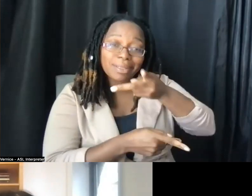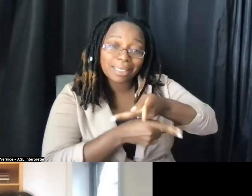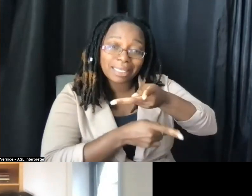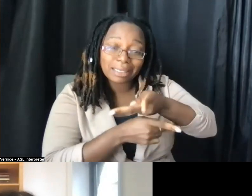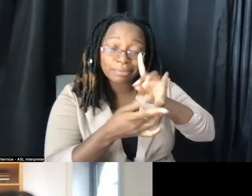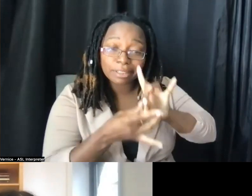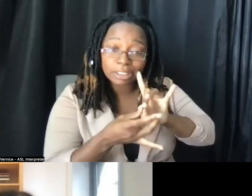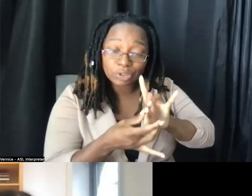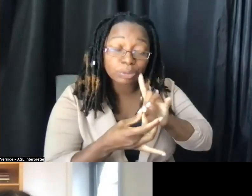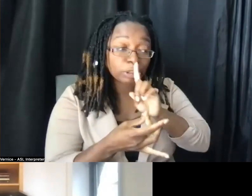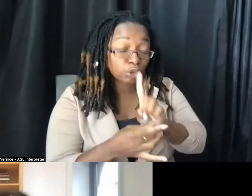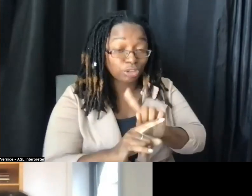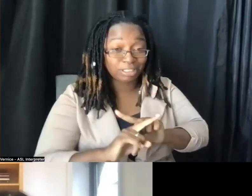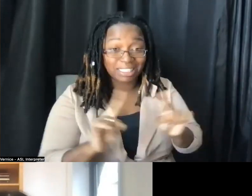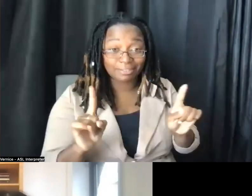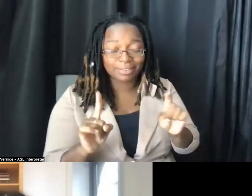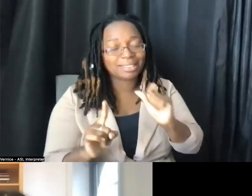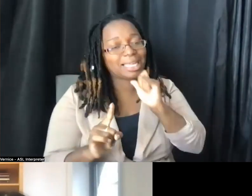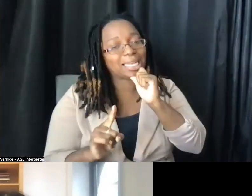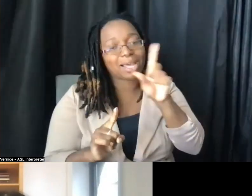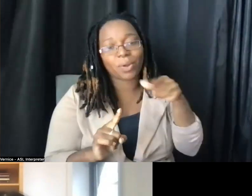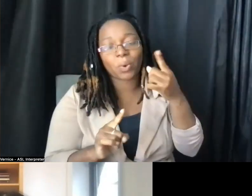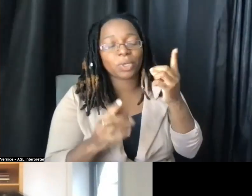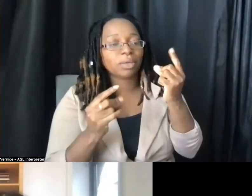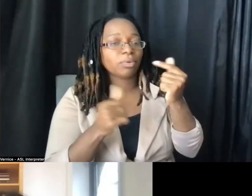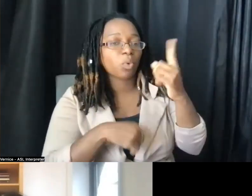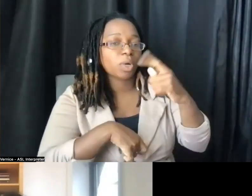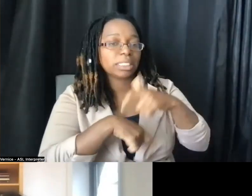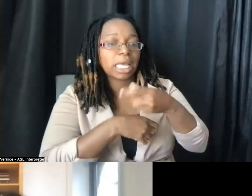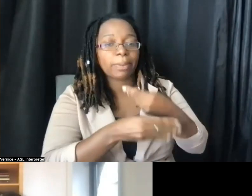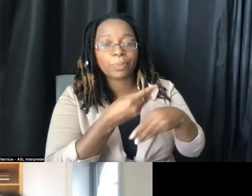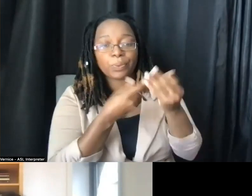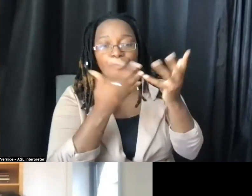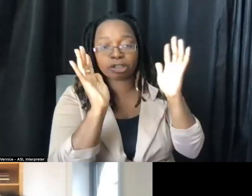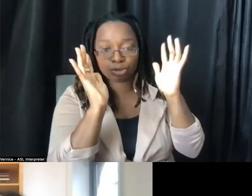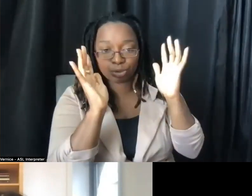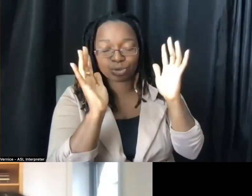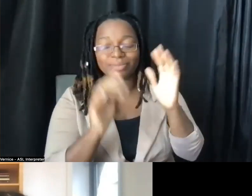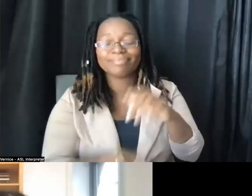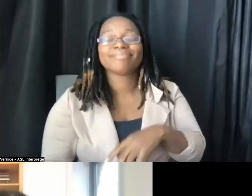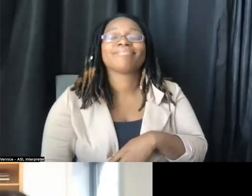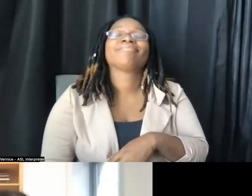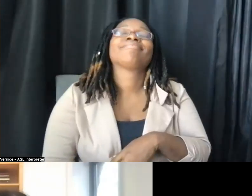the types of networking. This question is, what are the distinction you're making in the type of networking are